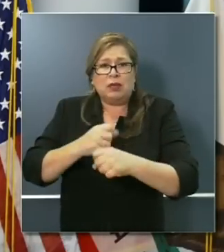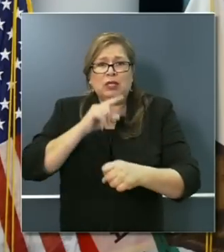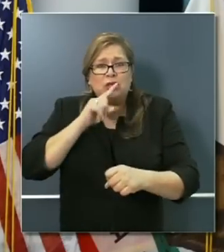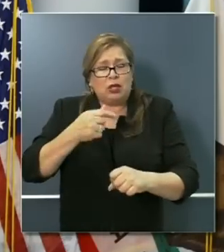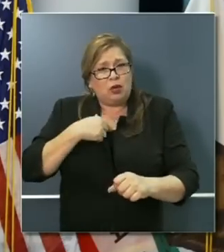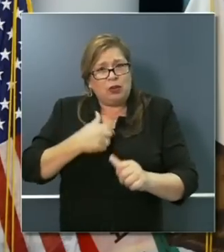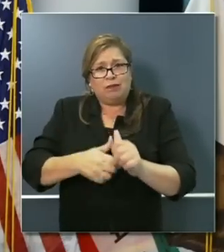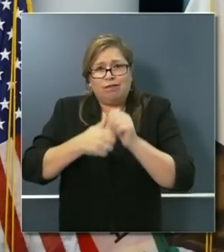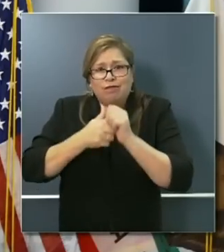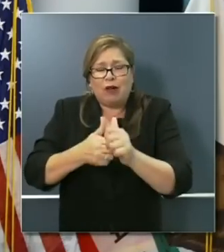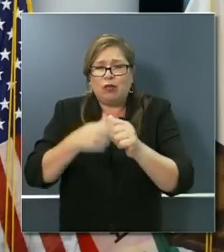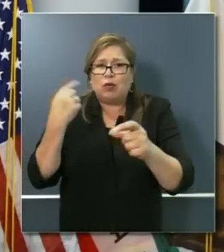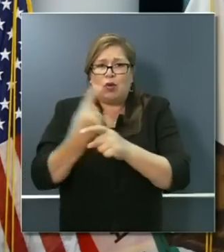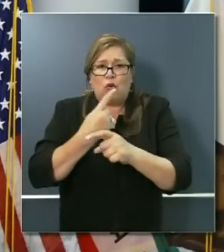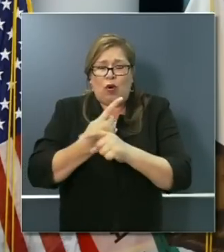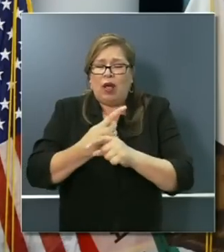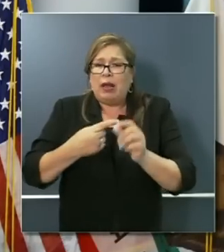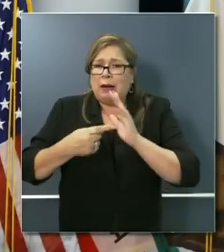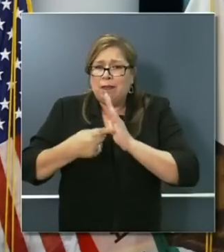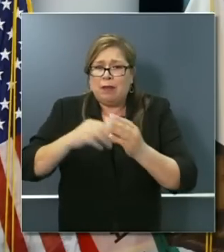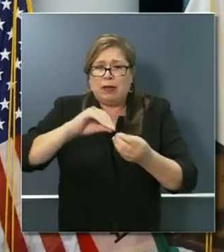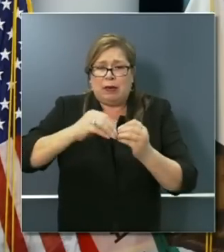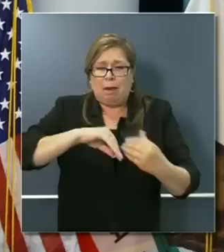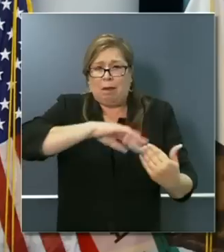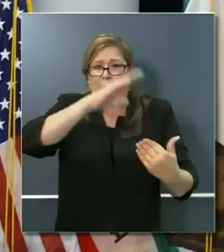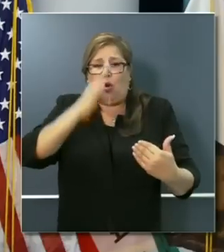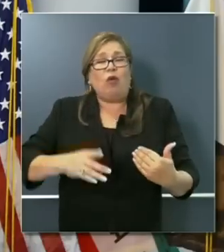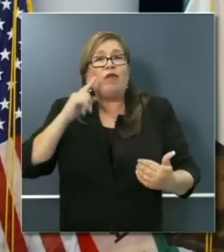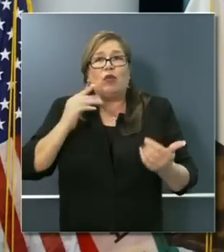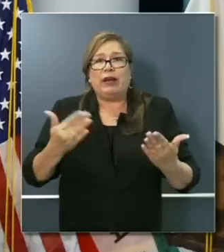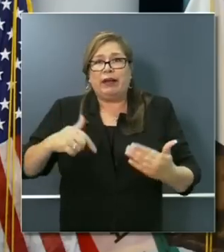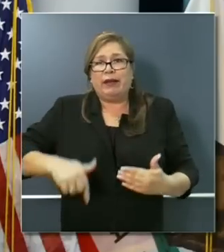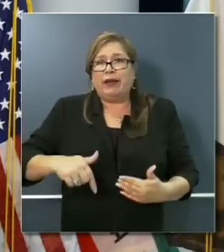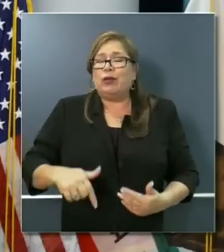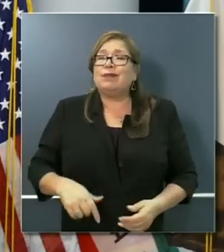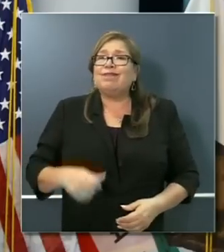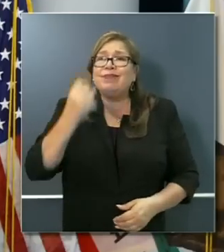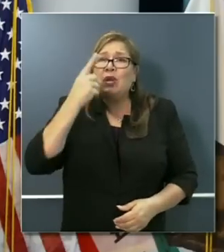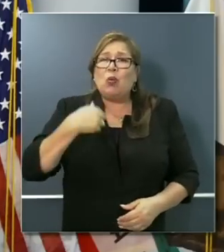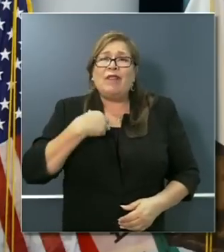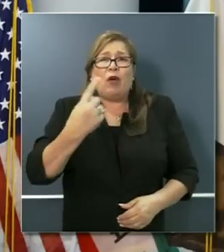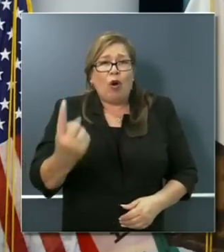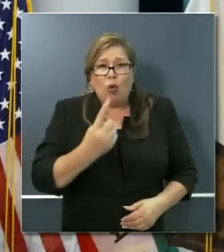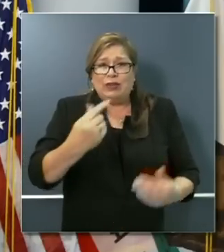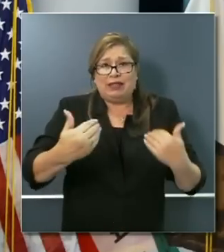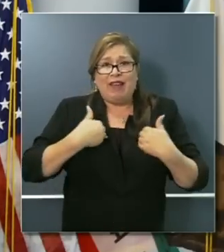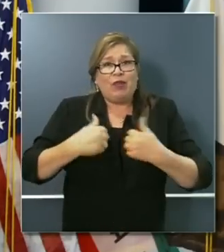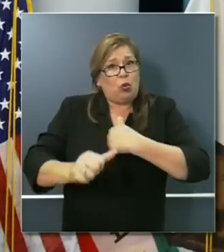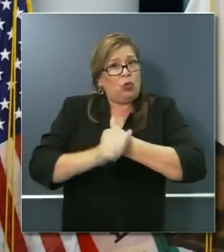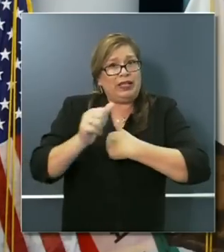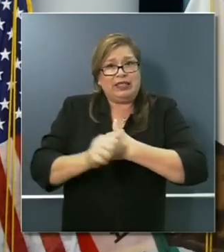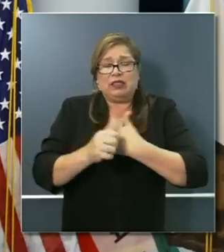NUMBER OF DIFFERENT MODELS OUT THERE, MANY OF YOU ARE SEEING THEM AND OTHER SETTINGS AND WE NEED TO KEEP AN EYE ON THESE